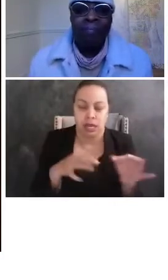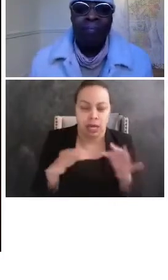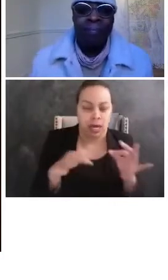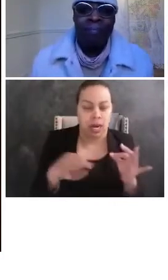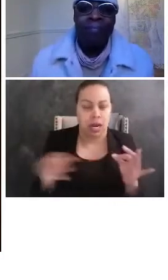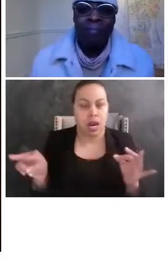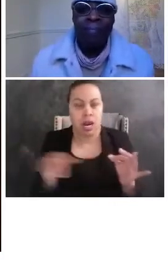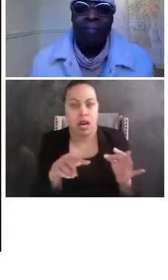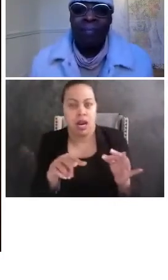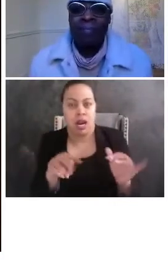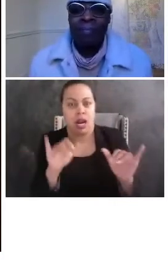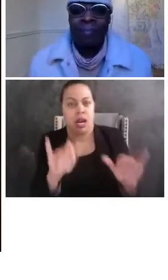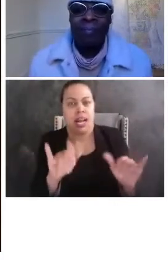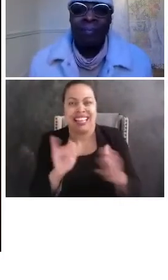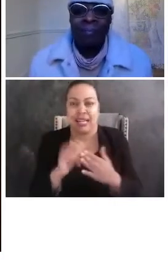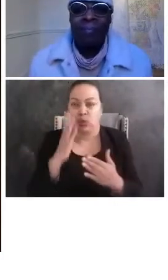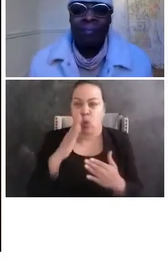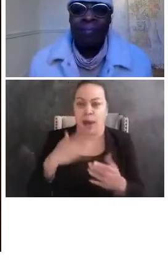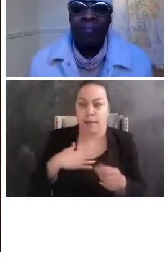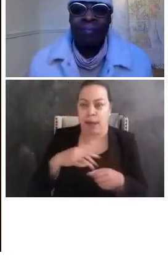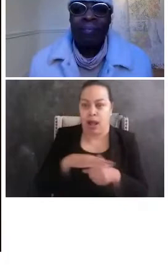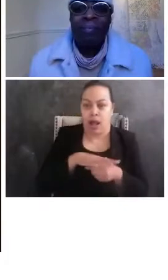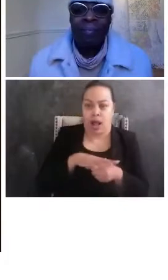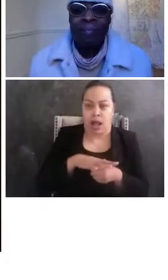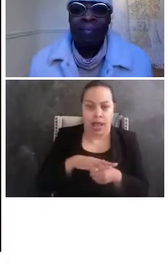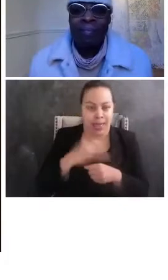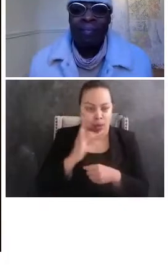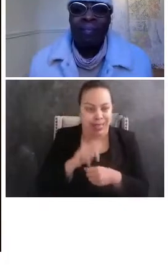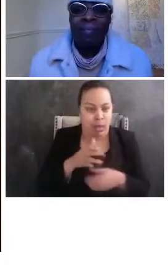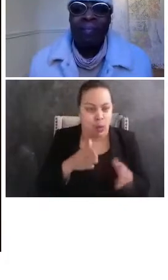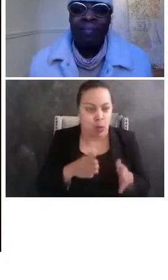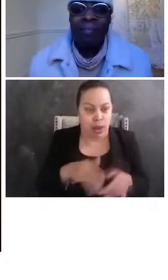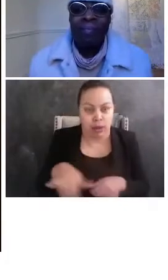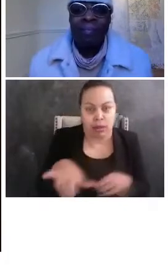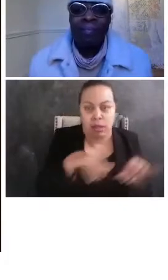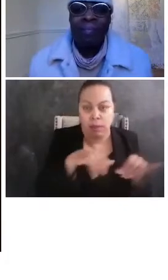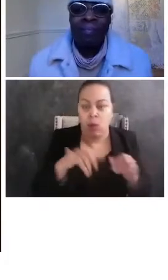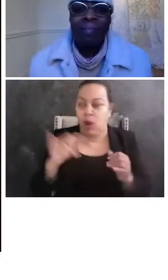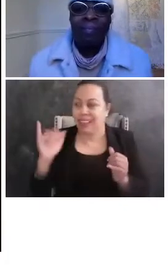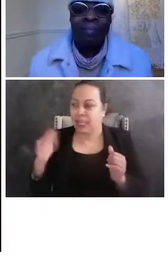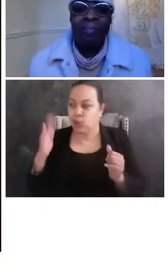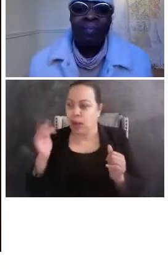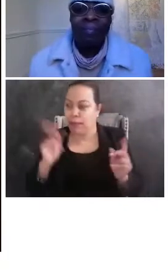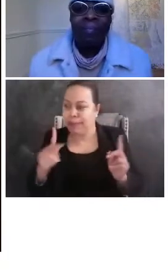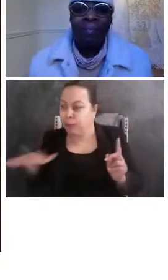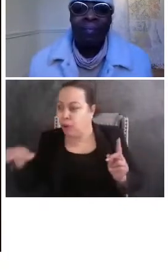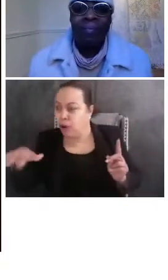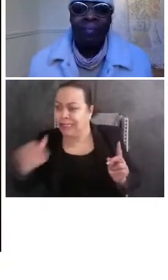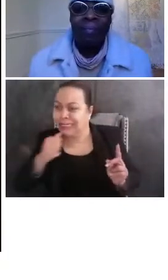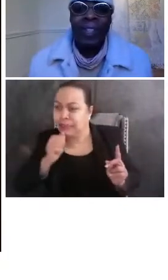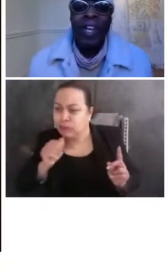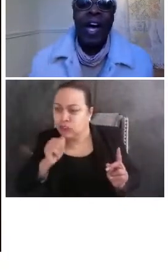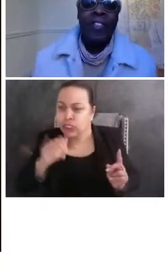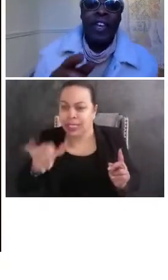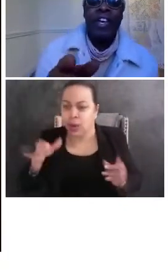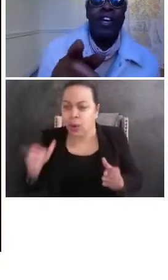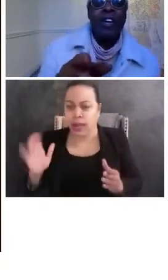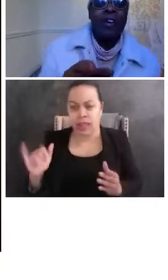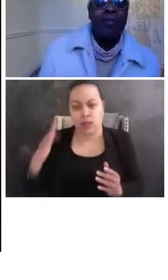neighborhood looks like it does or why people are suffering like that, or why the grocery